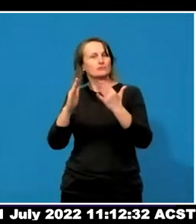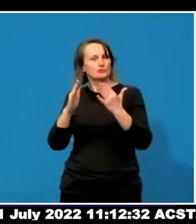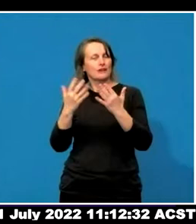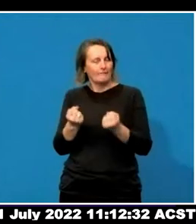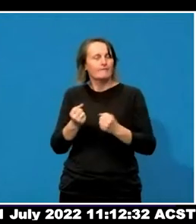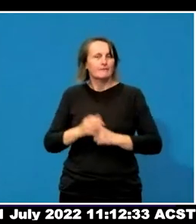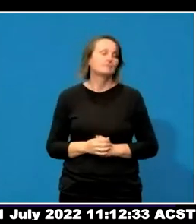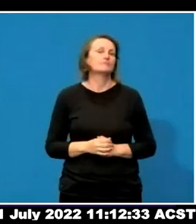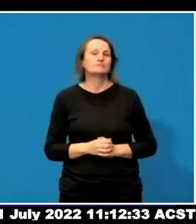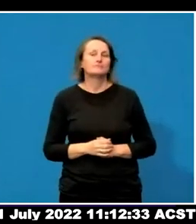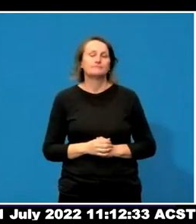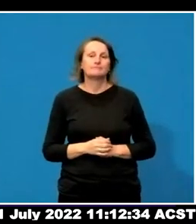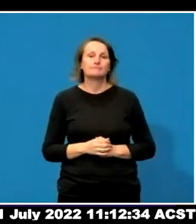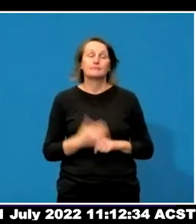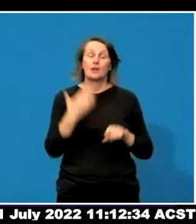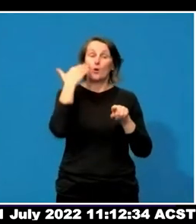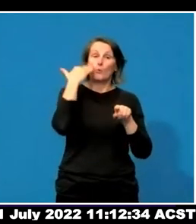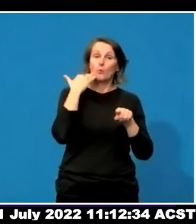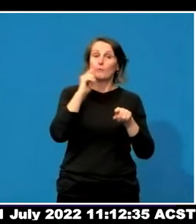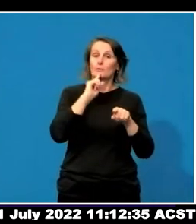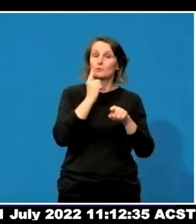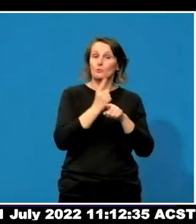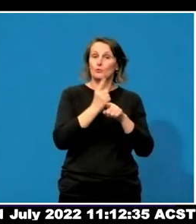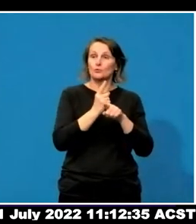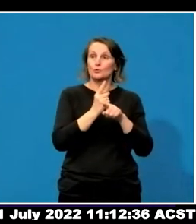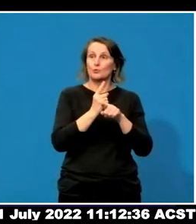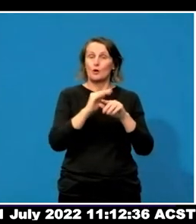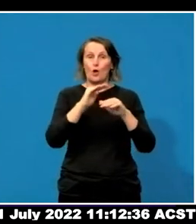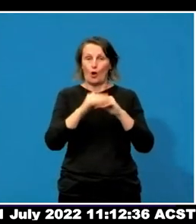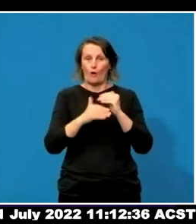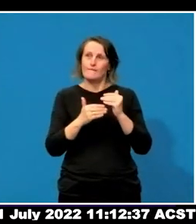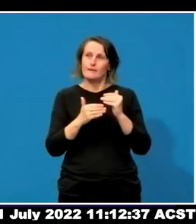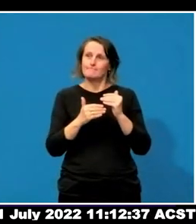Topsy will particularly speak of the difficulties in understanding the complexity of the NDIS.